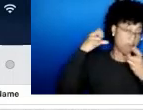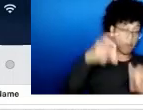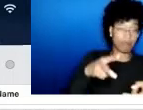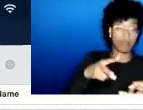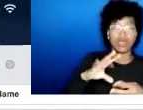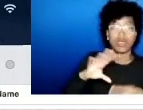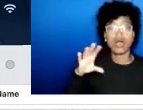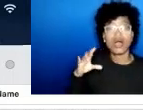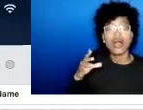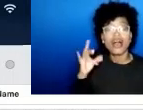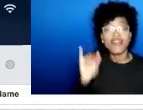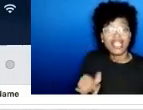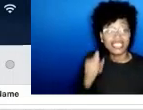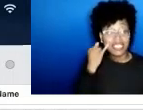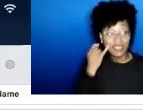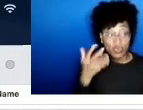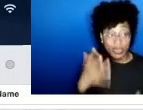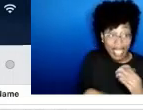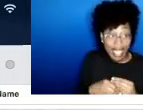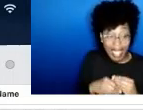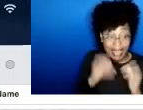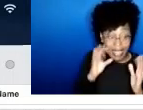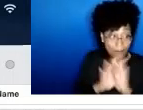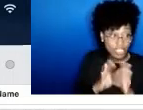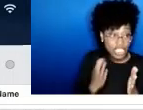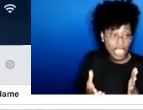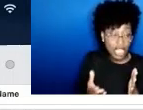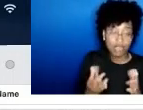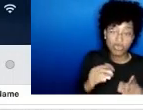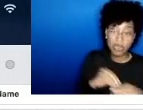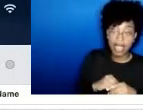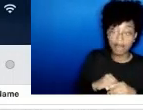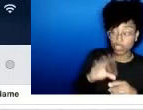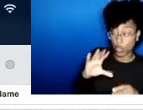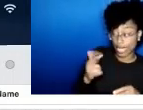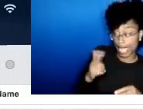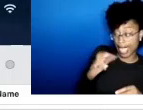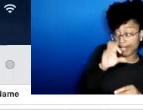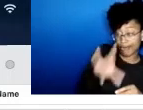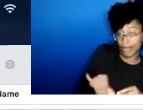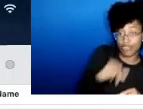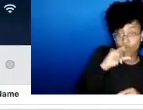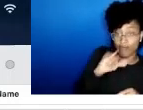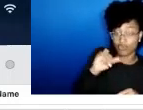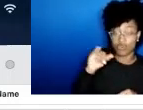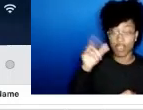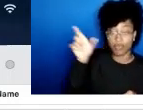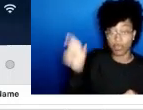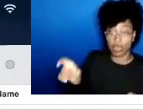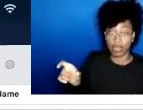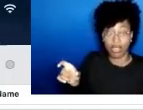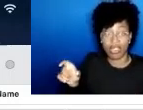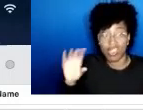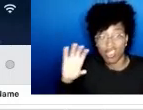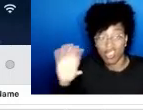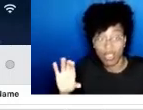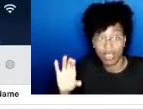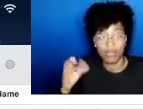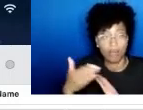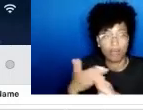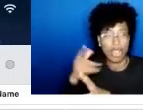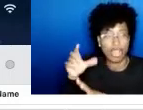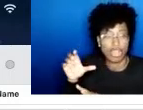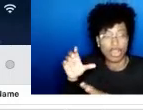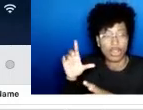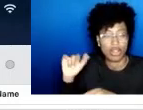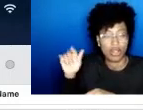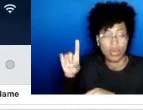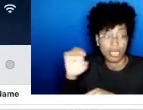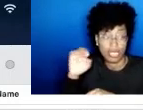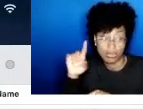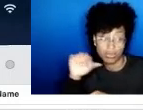here, you just click on the insert image button here but choose gallery, and then you can